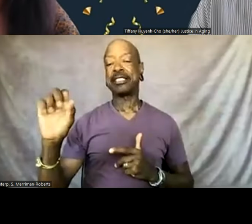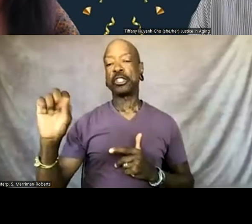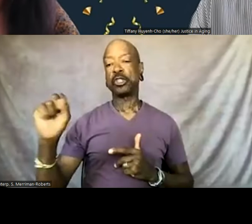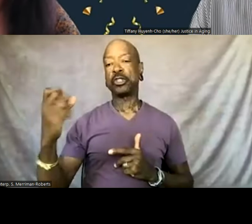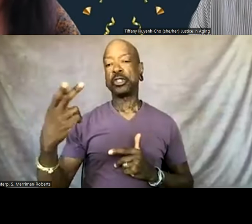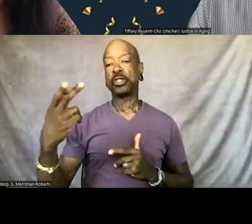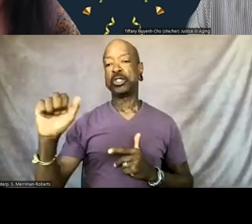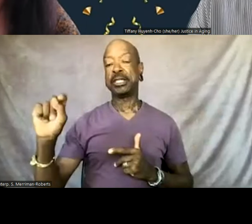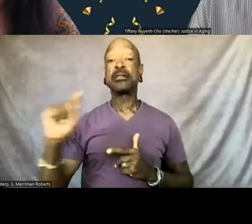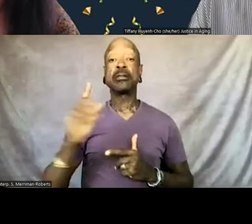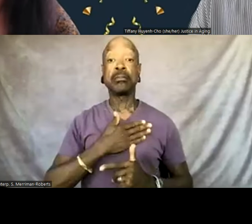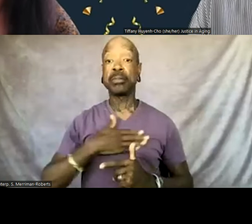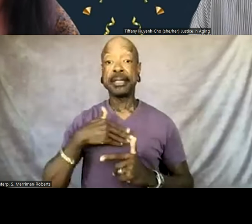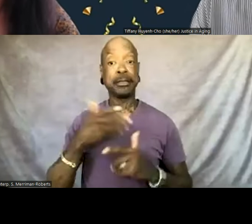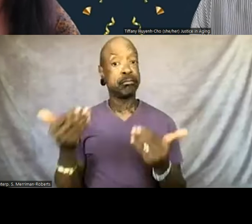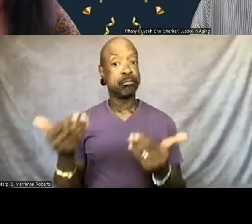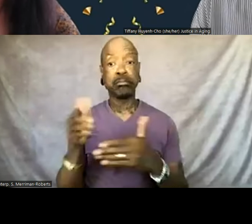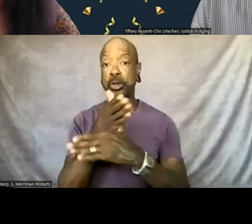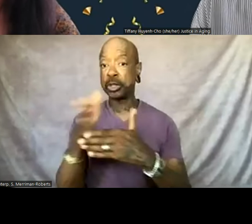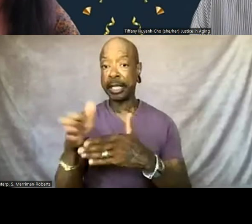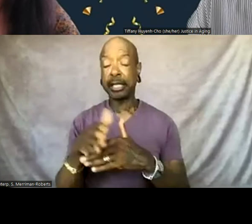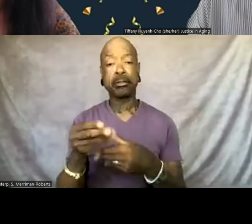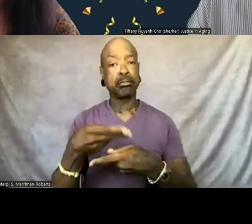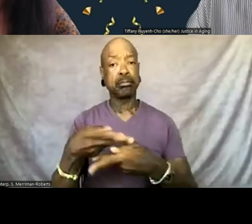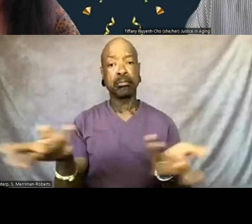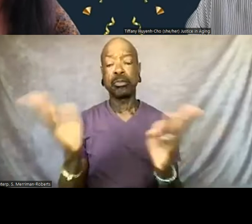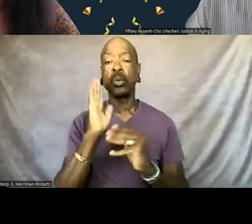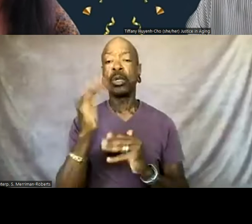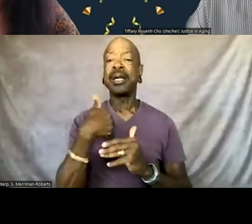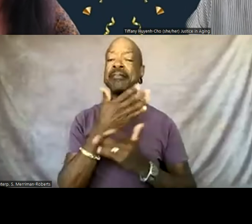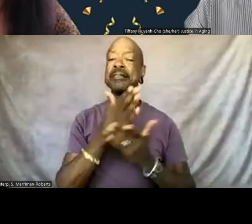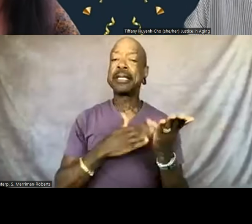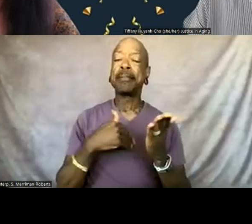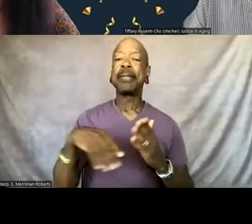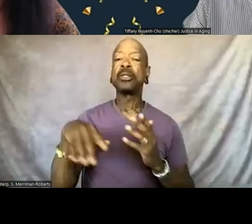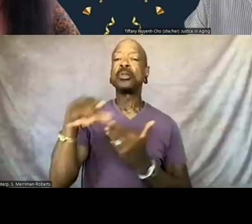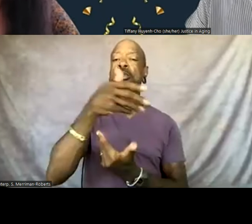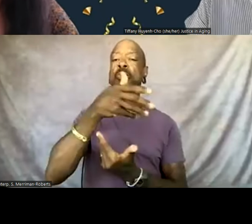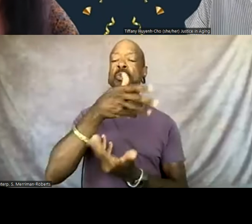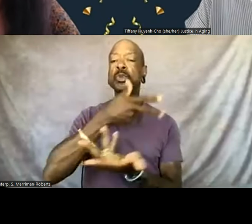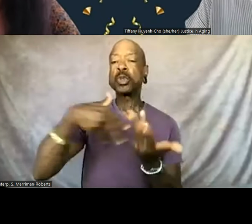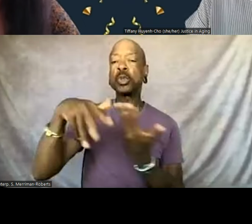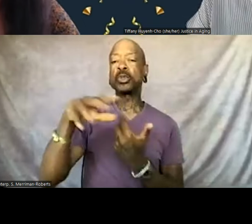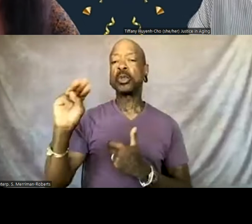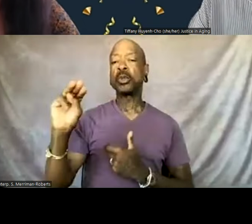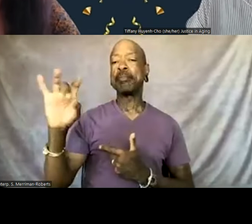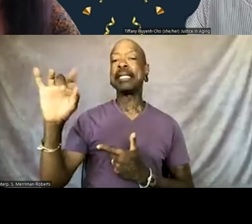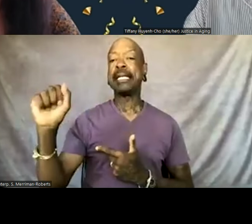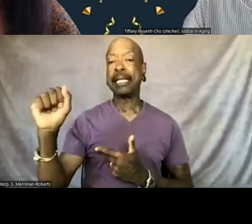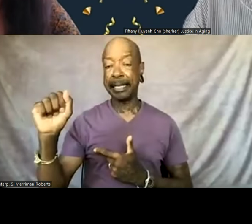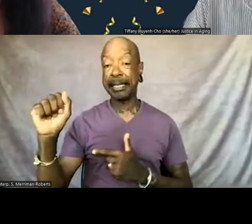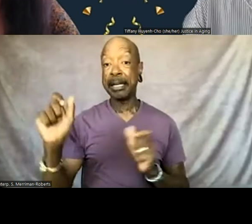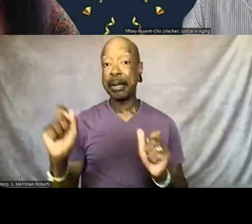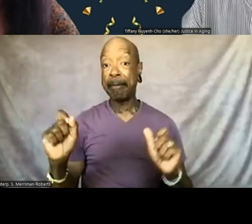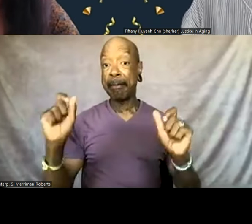in aging, and CANHR and western center on law and poverty for putting out all of the fact sheets. So please